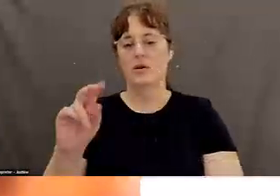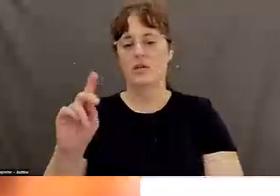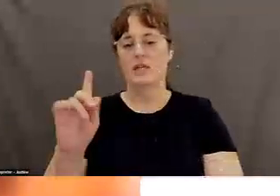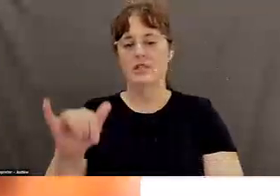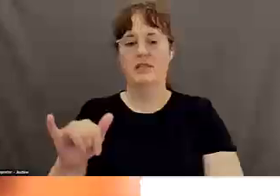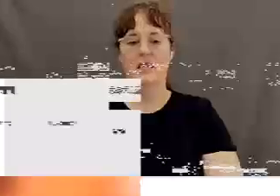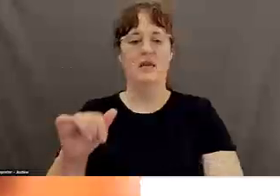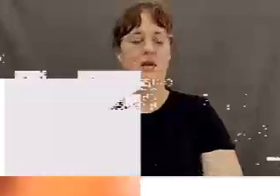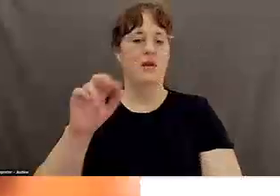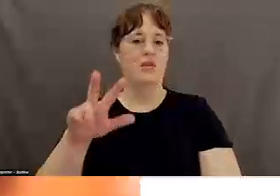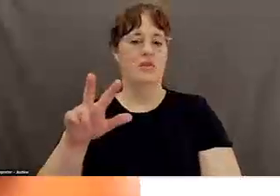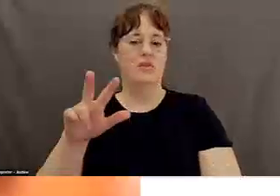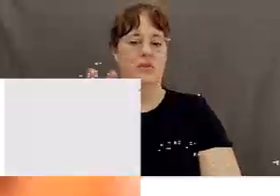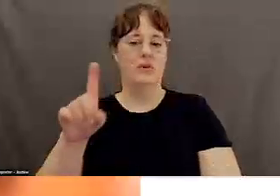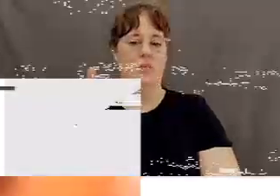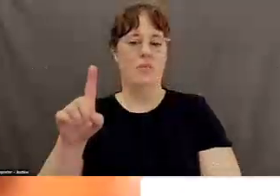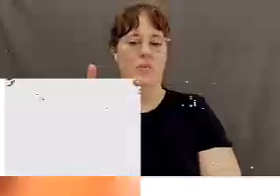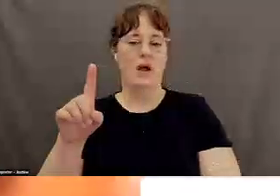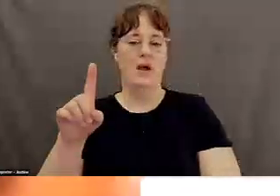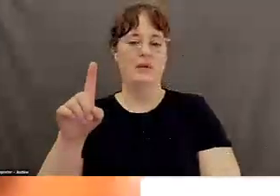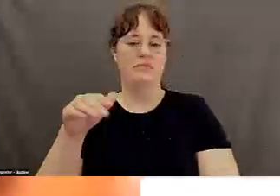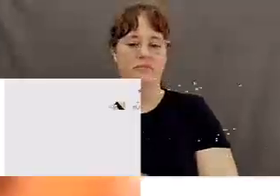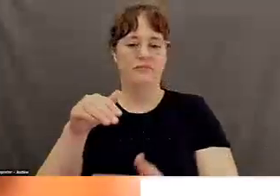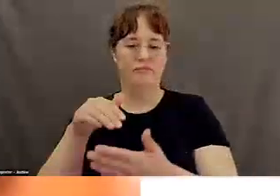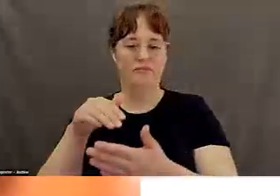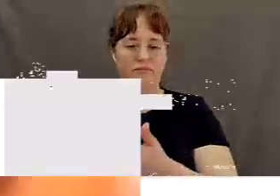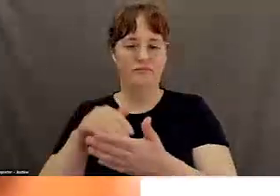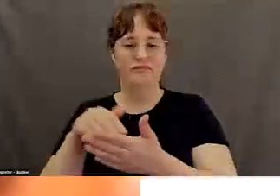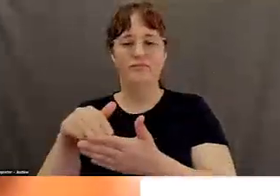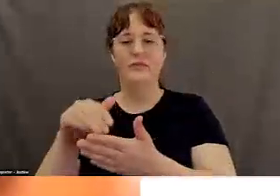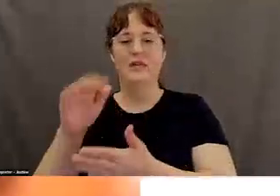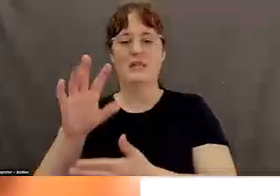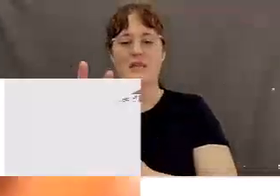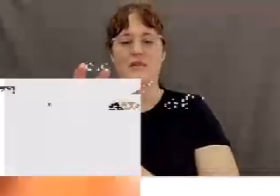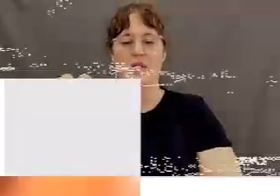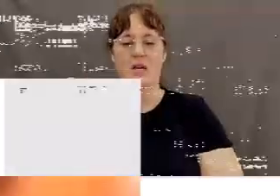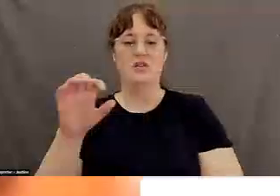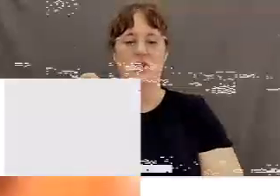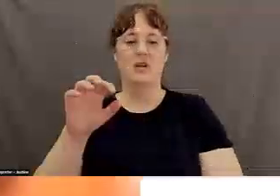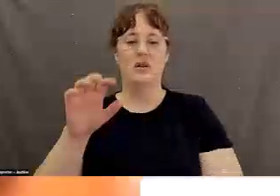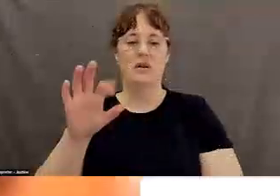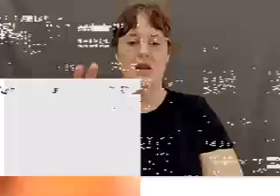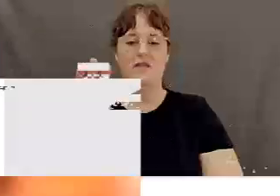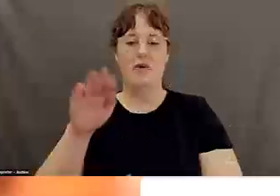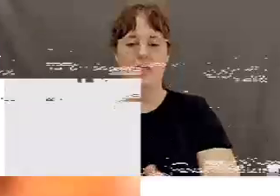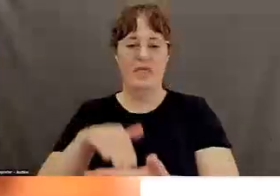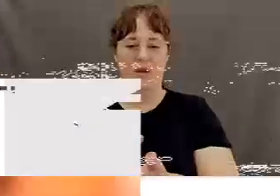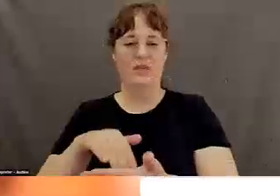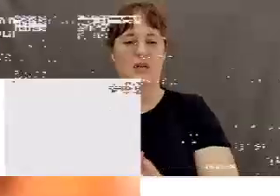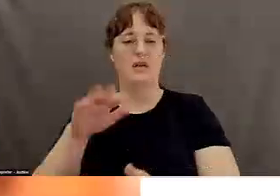Boardroom: Totaling $350 million, contingent upon adoption of resolution number R2026-05.